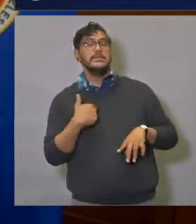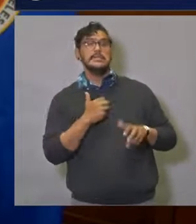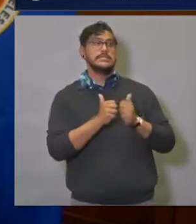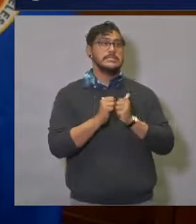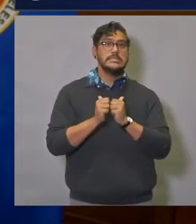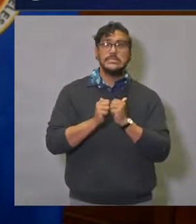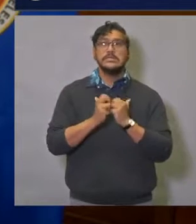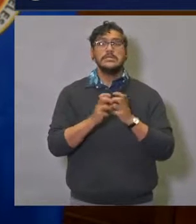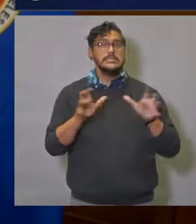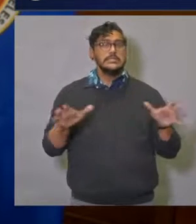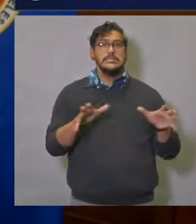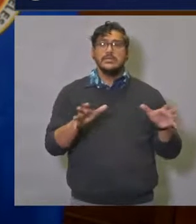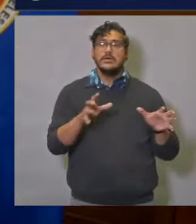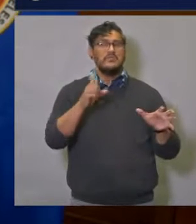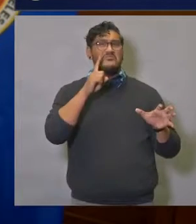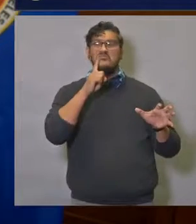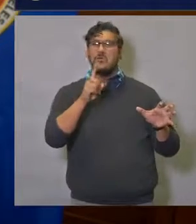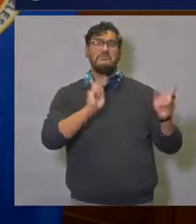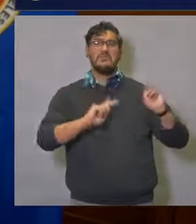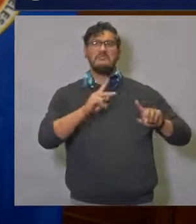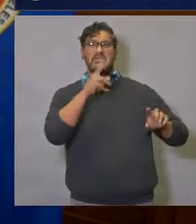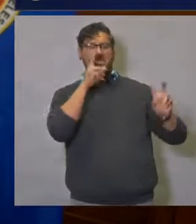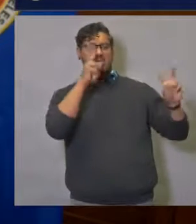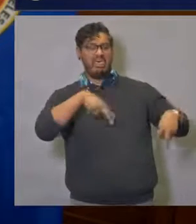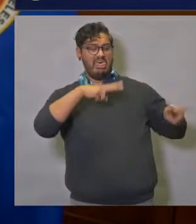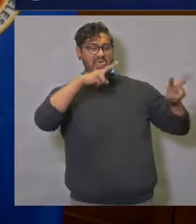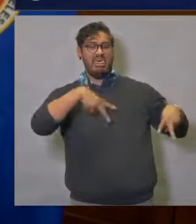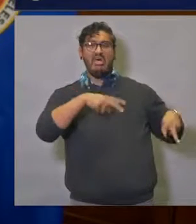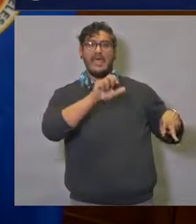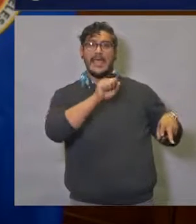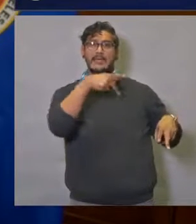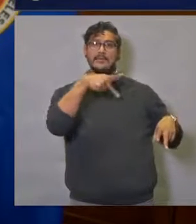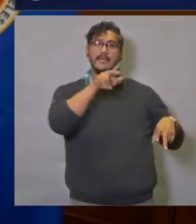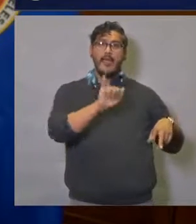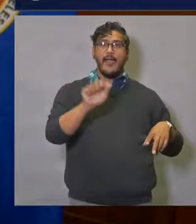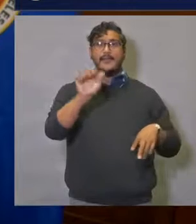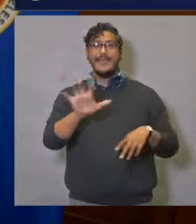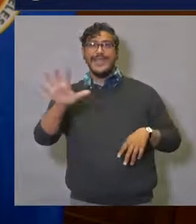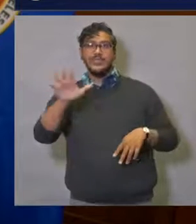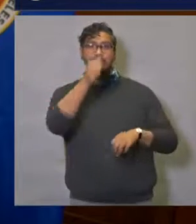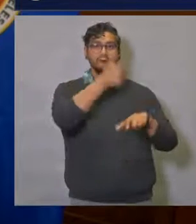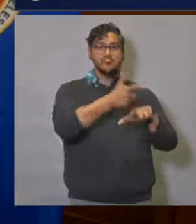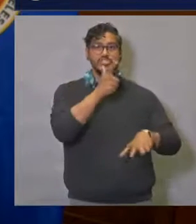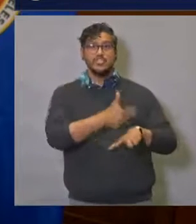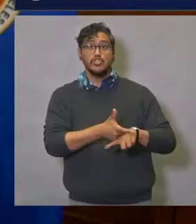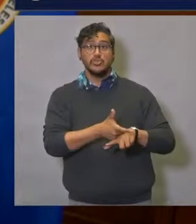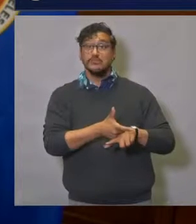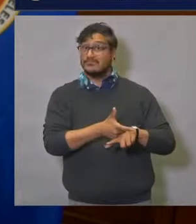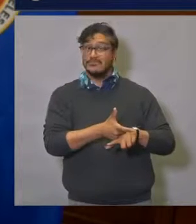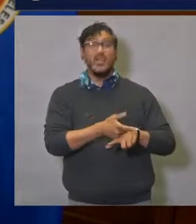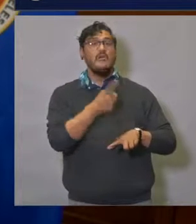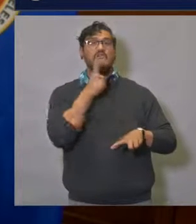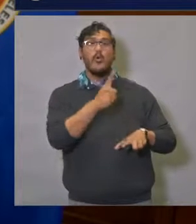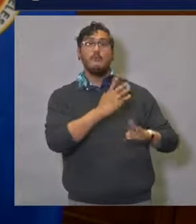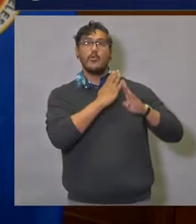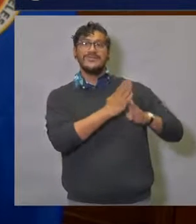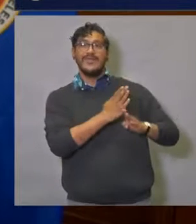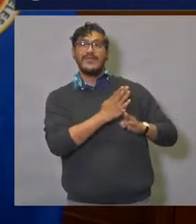THIS IS WHY I HAVE BEEN RALLYING